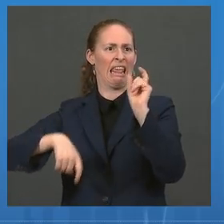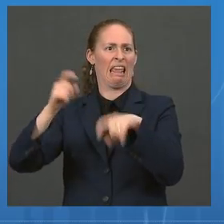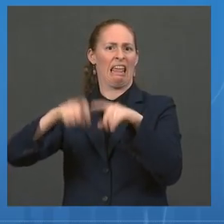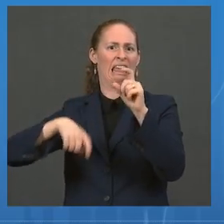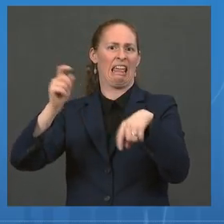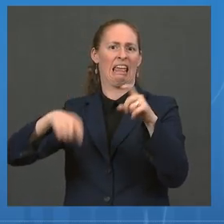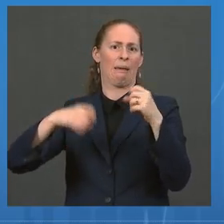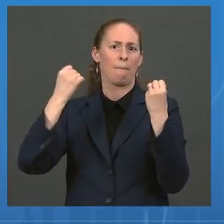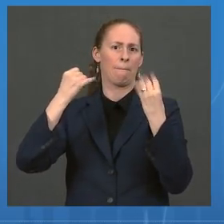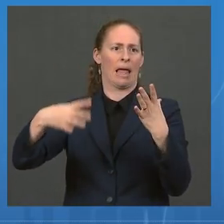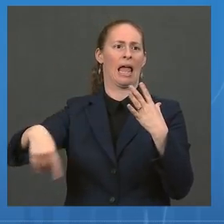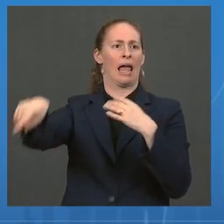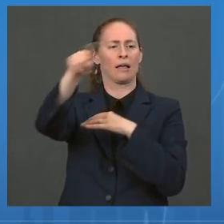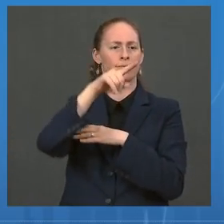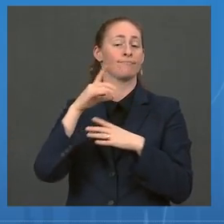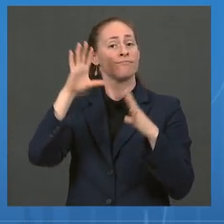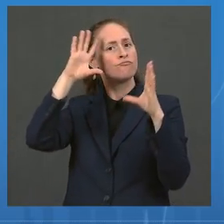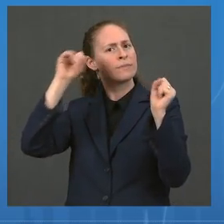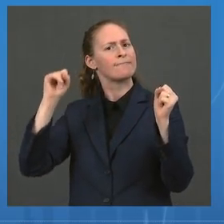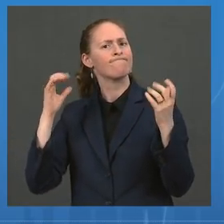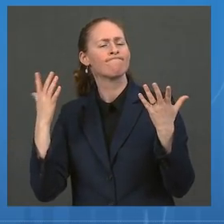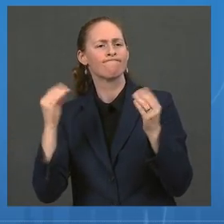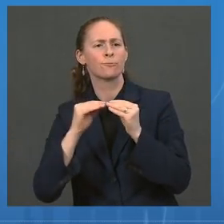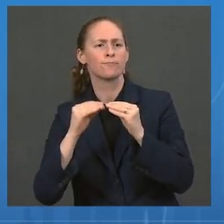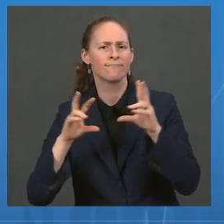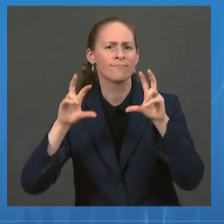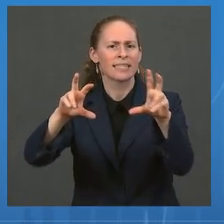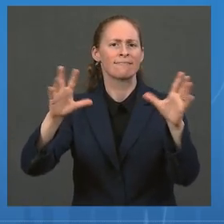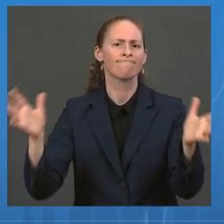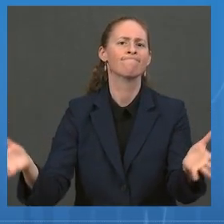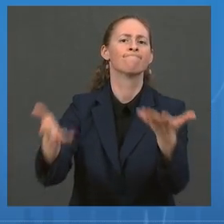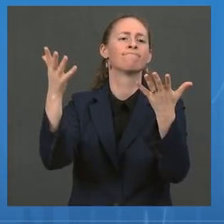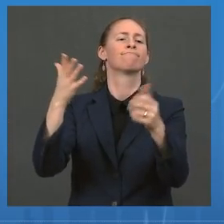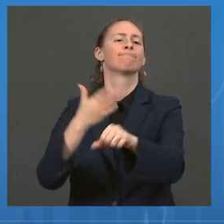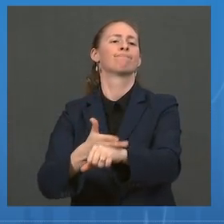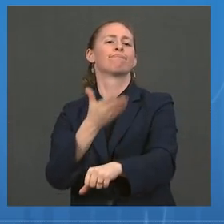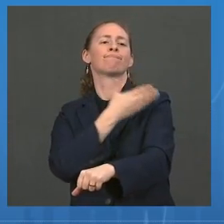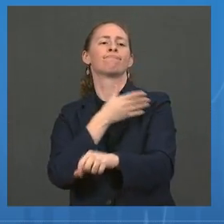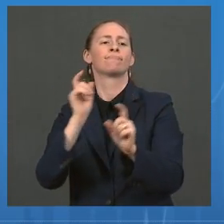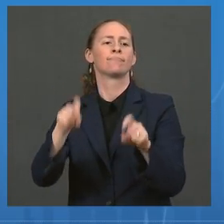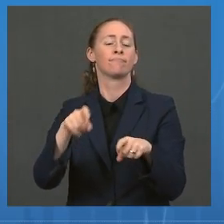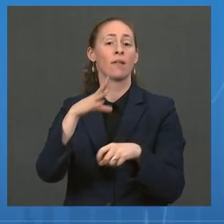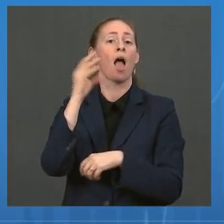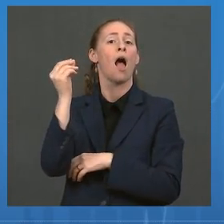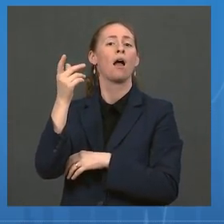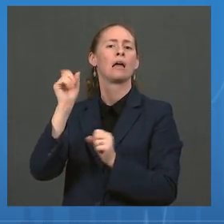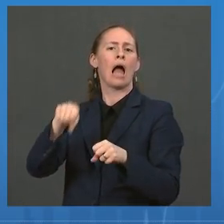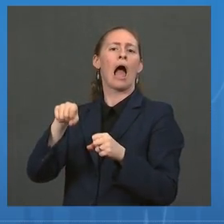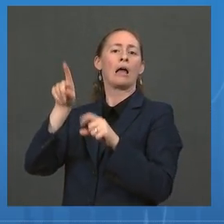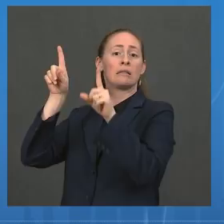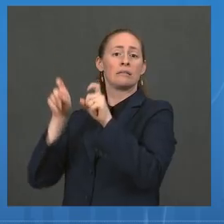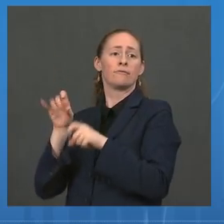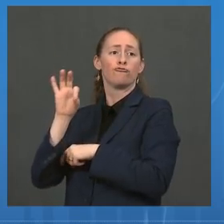both the availability of tests and access to free testing. Thanks to the $2 billion investment